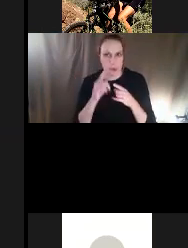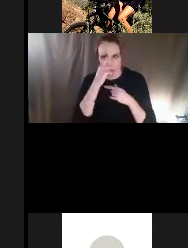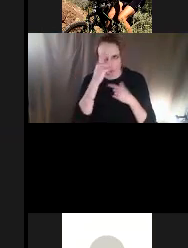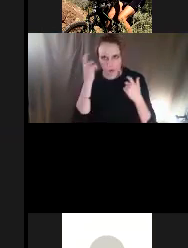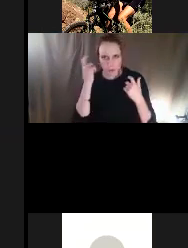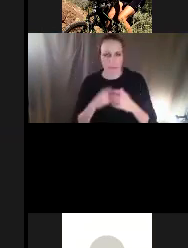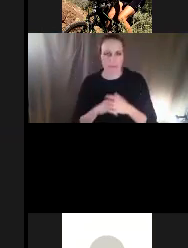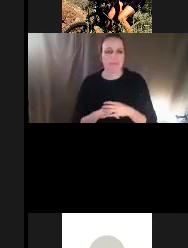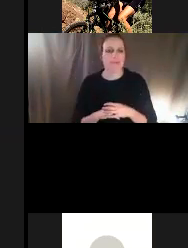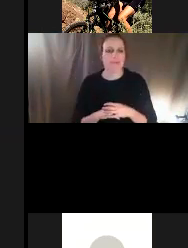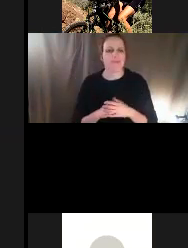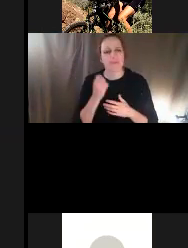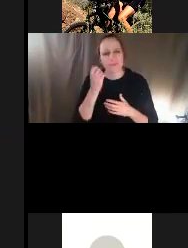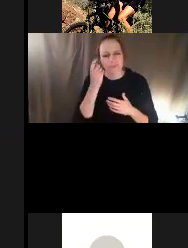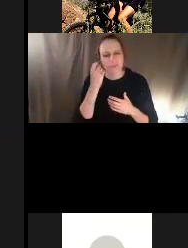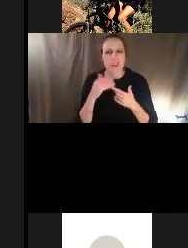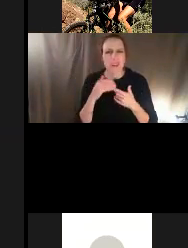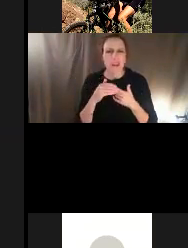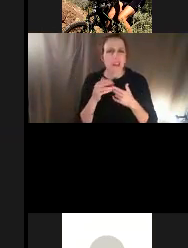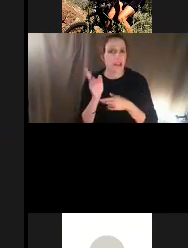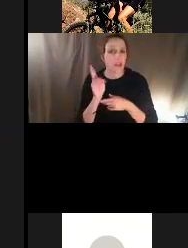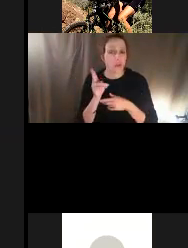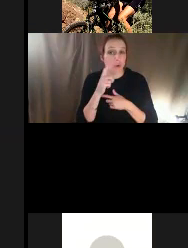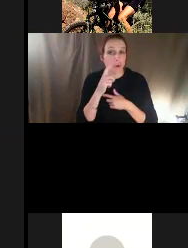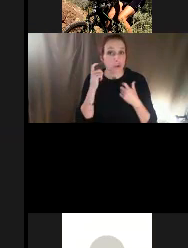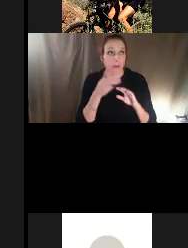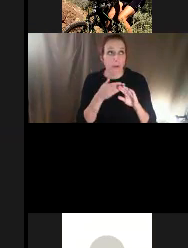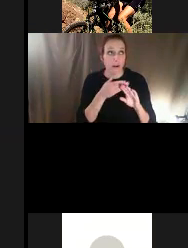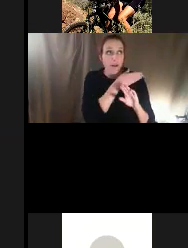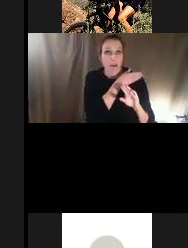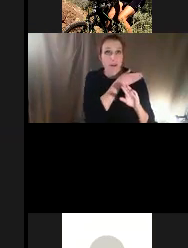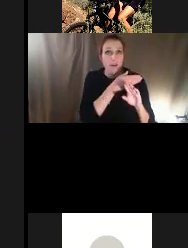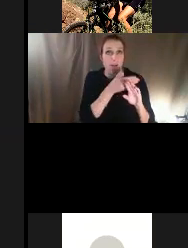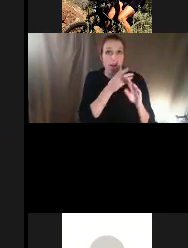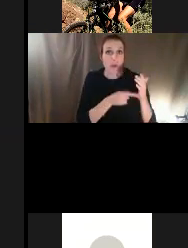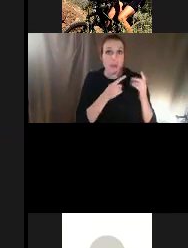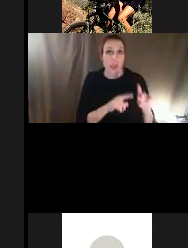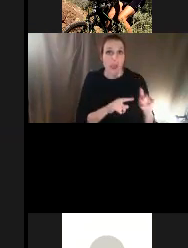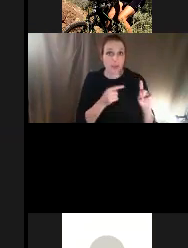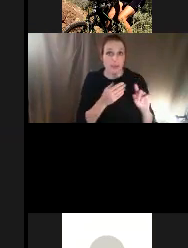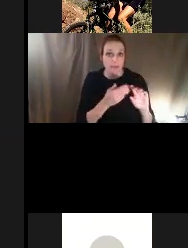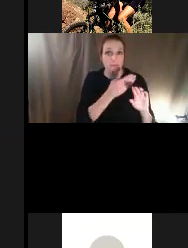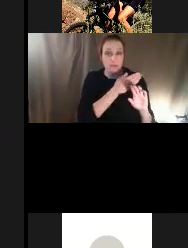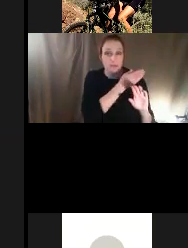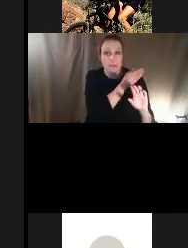historical trauma and historical narratives, and also recognizing how your role might be viewed by